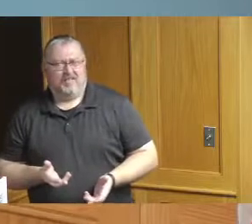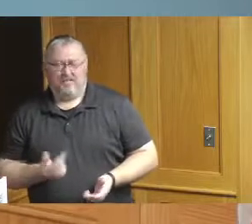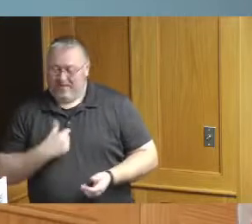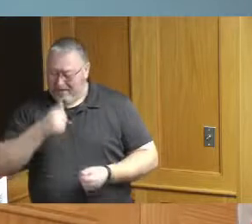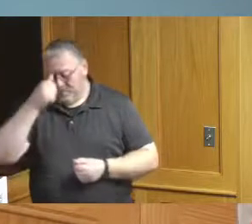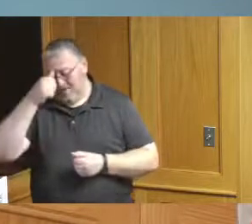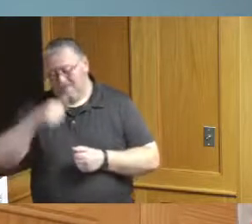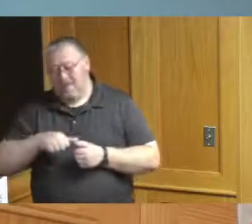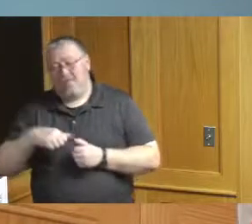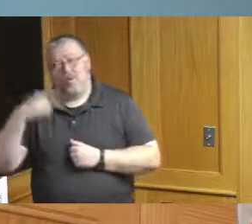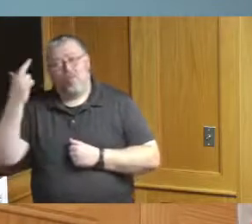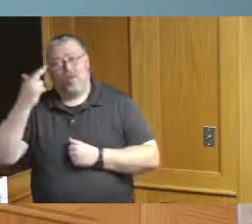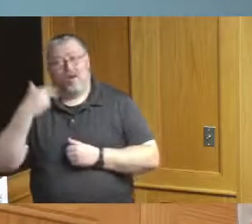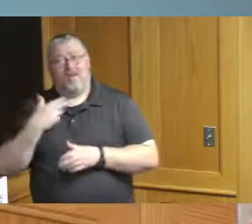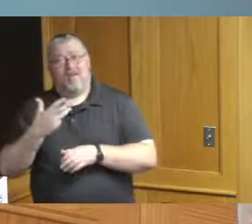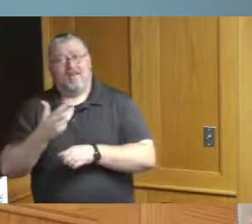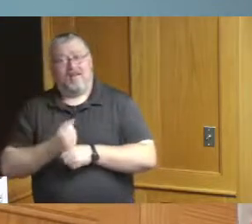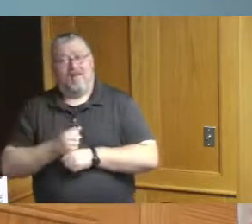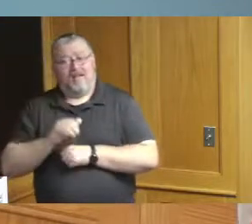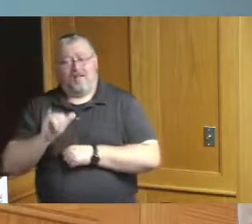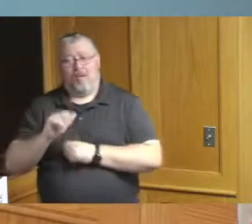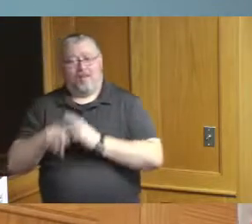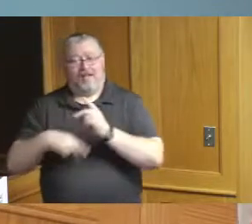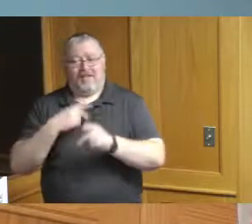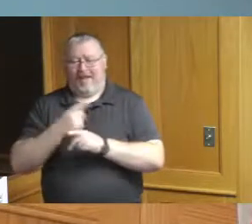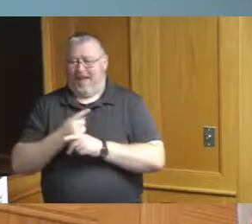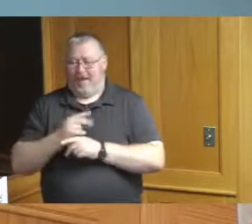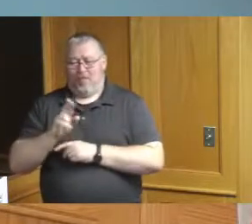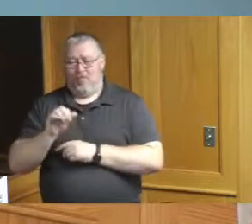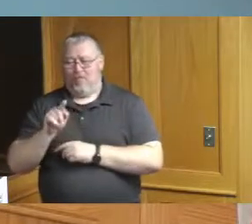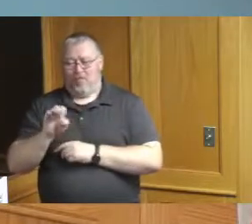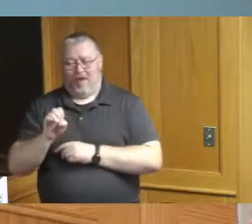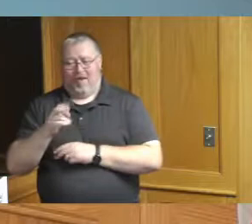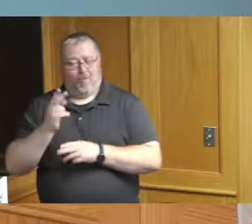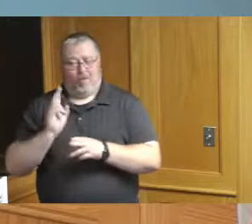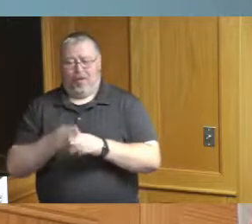the reason we got these whatever type of routes whatever you want to call them they weren't called